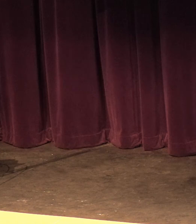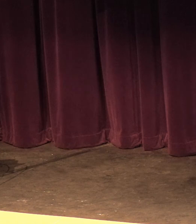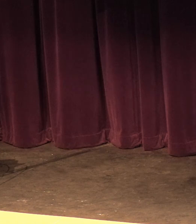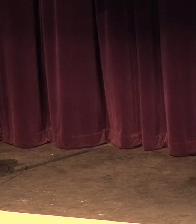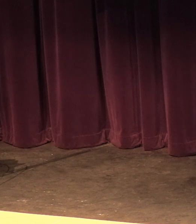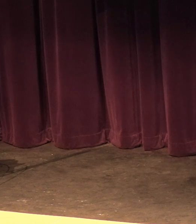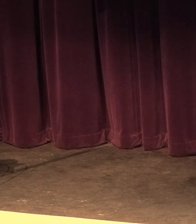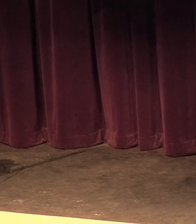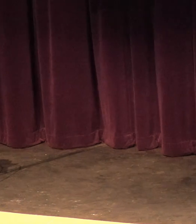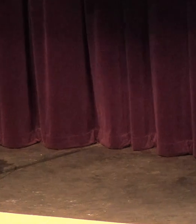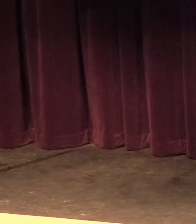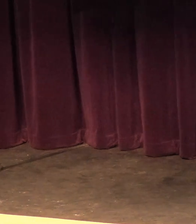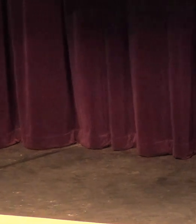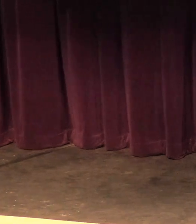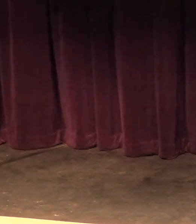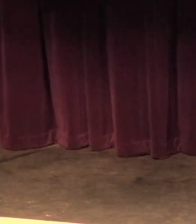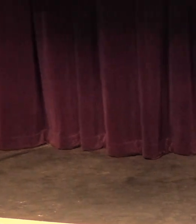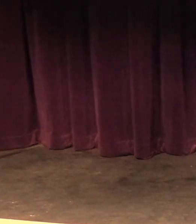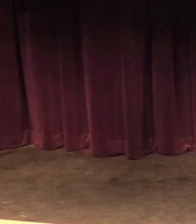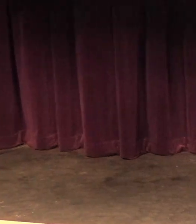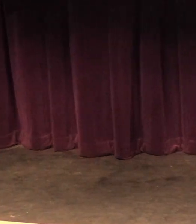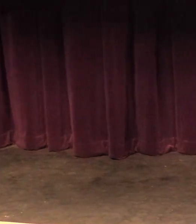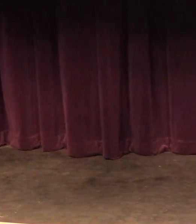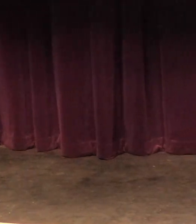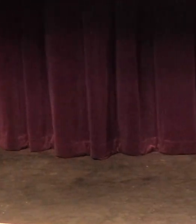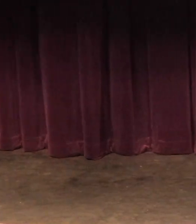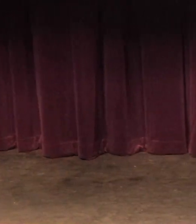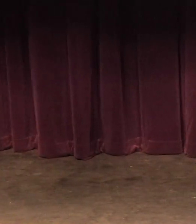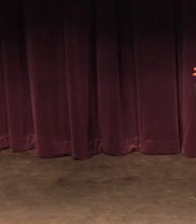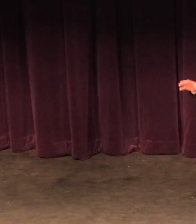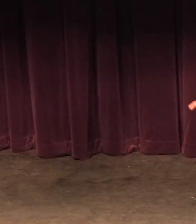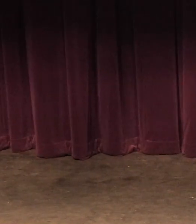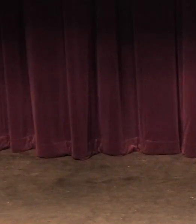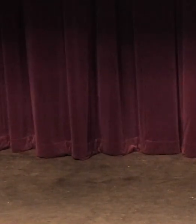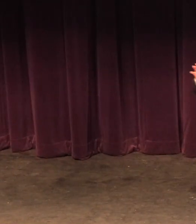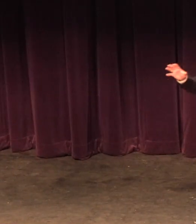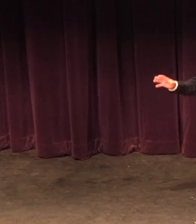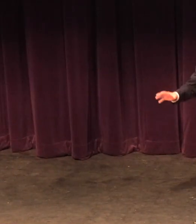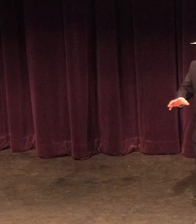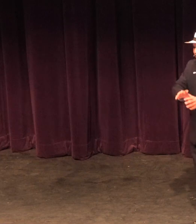support the dominant paradigm